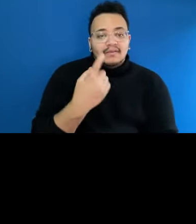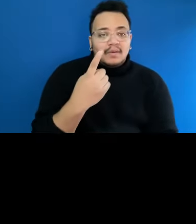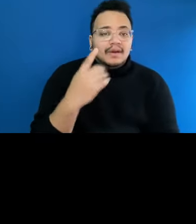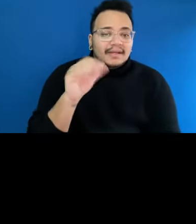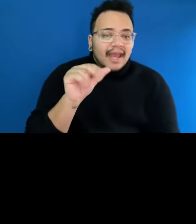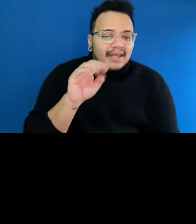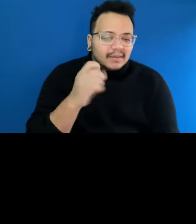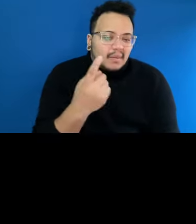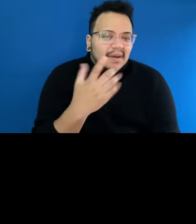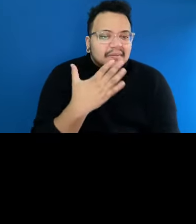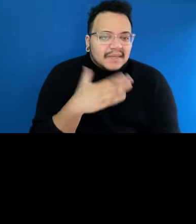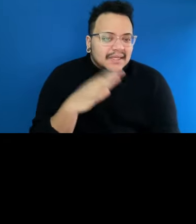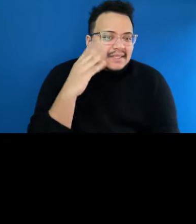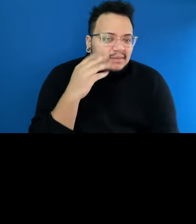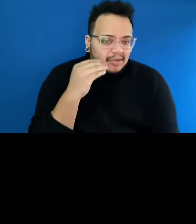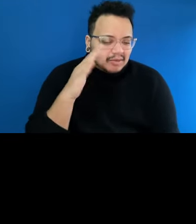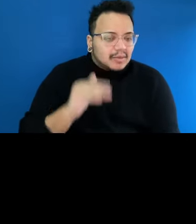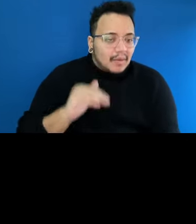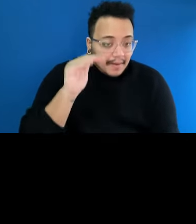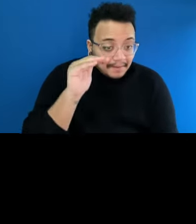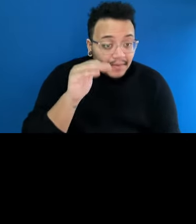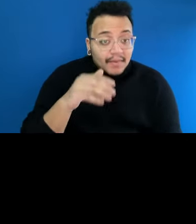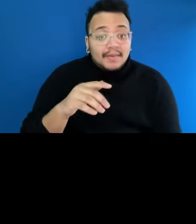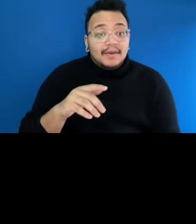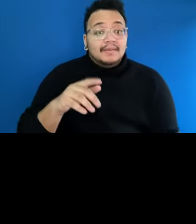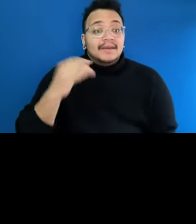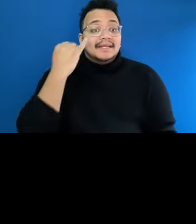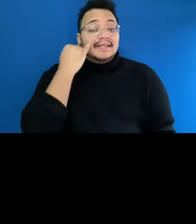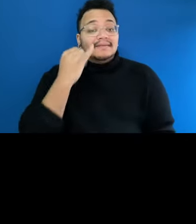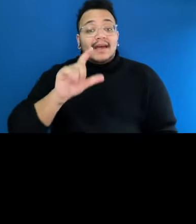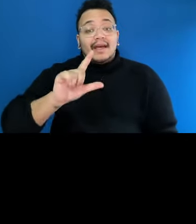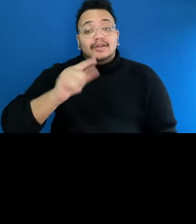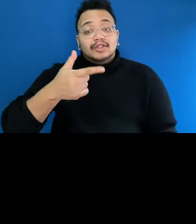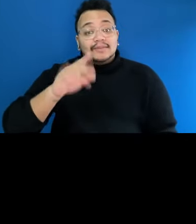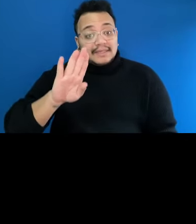but it goes up to 73% of lesbian, gay and bisexual people